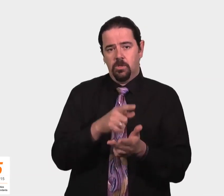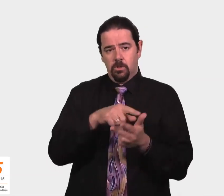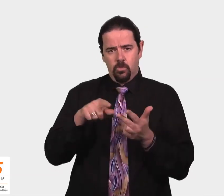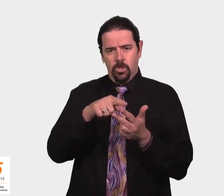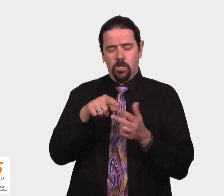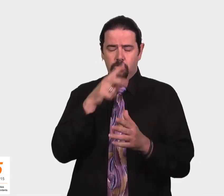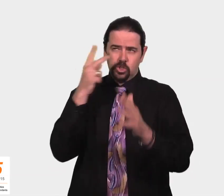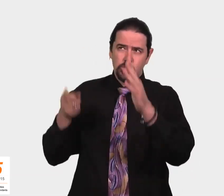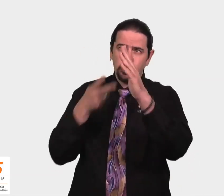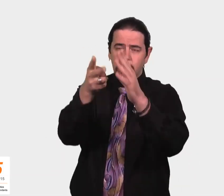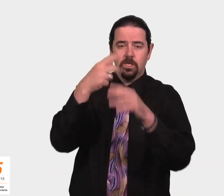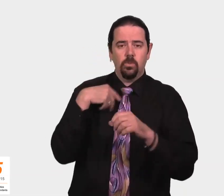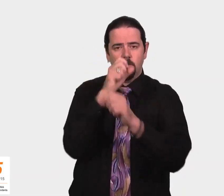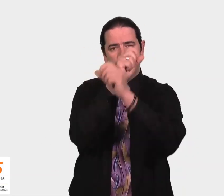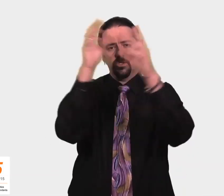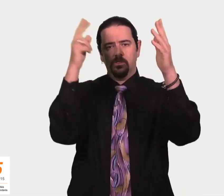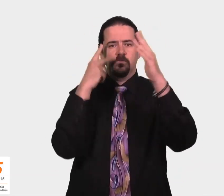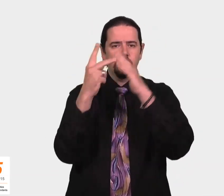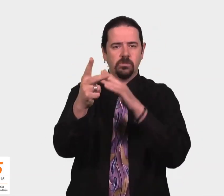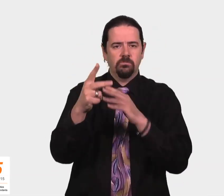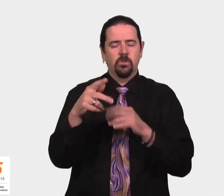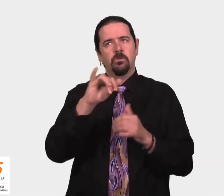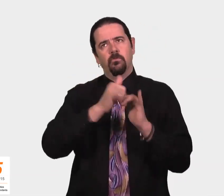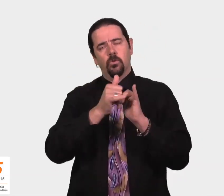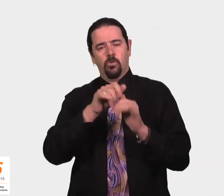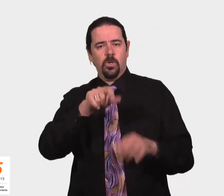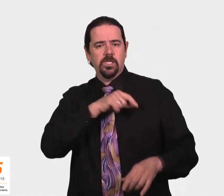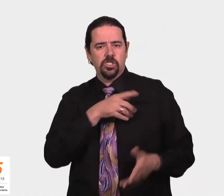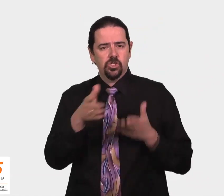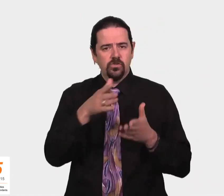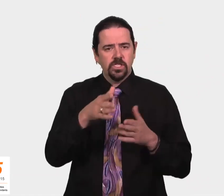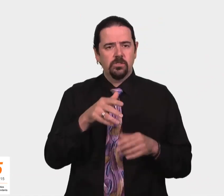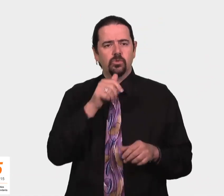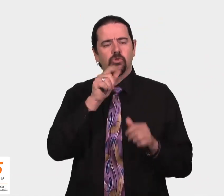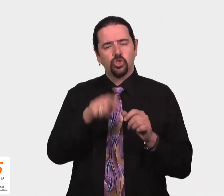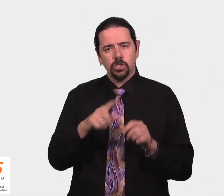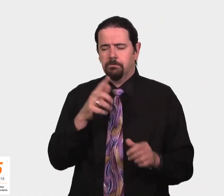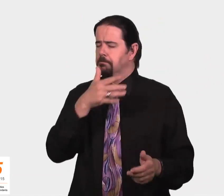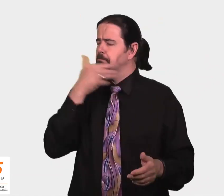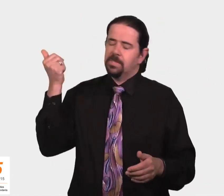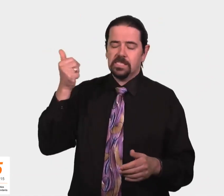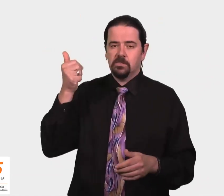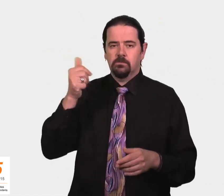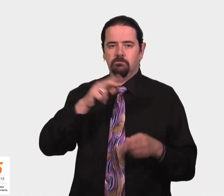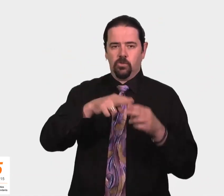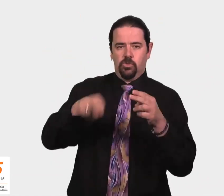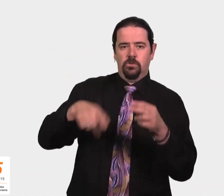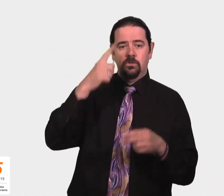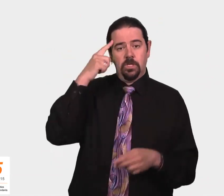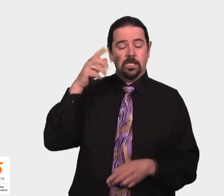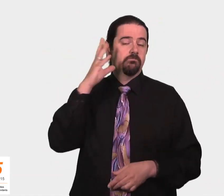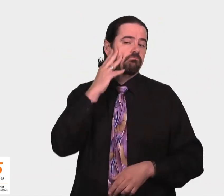We are pursuing our vision for quality service to ensure the best outcomes and experiences for consumers.